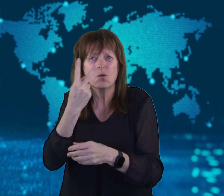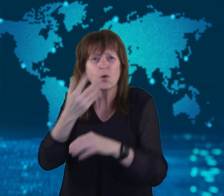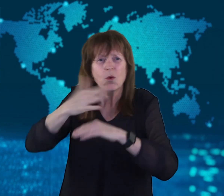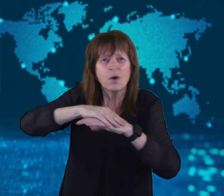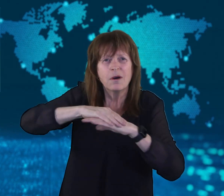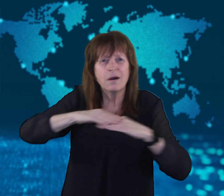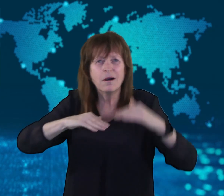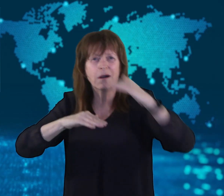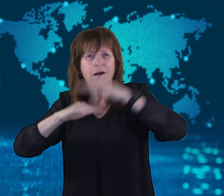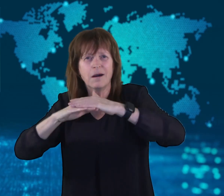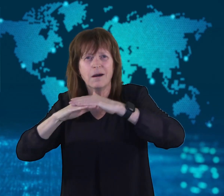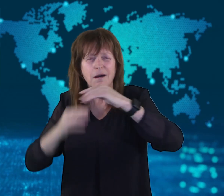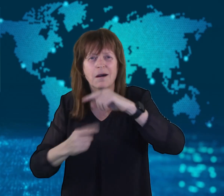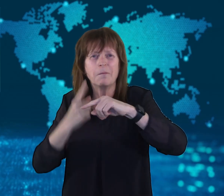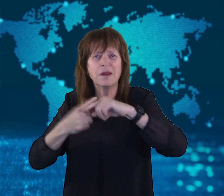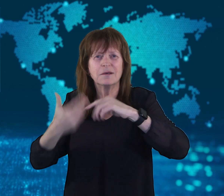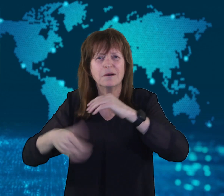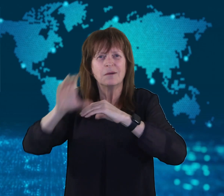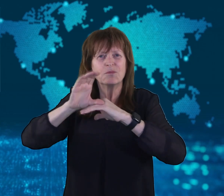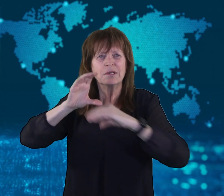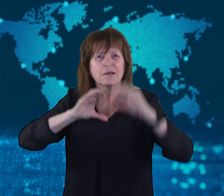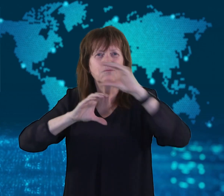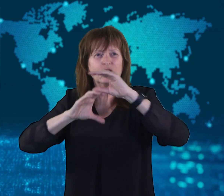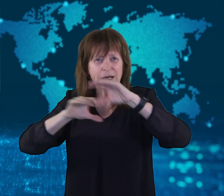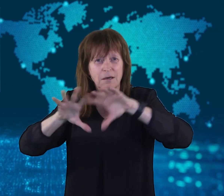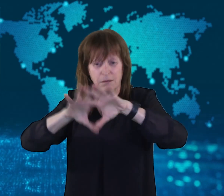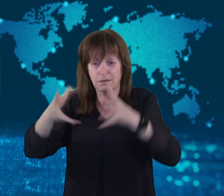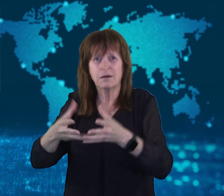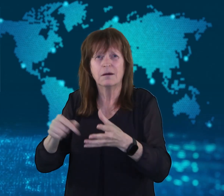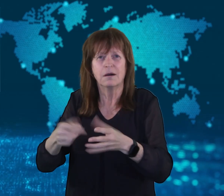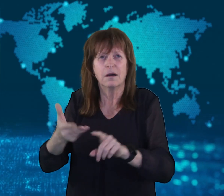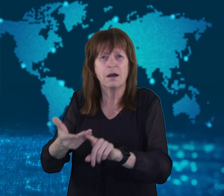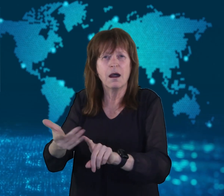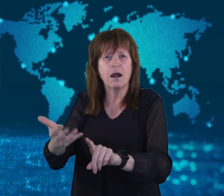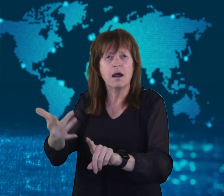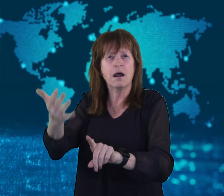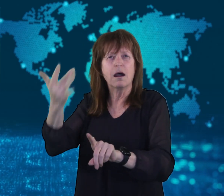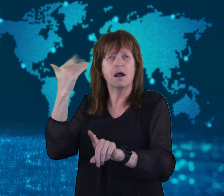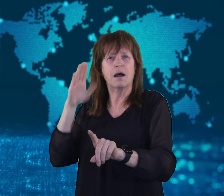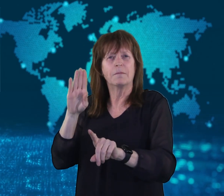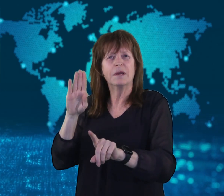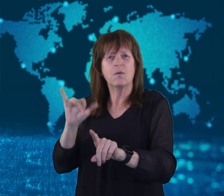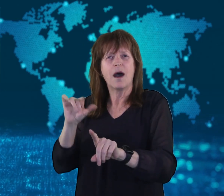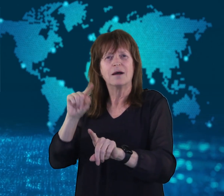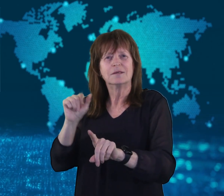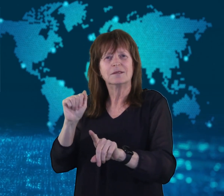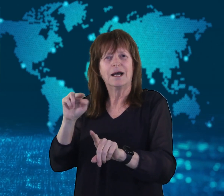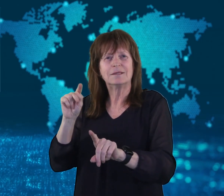date back to the Byzantine era.